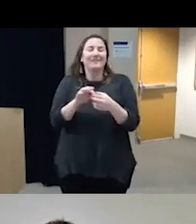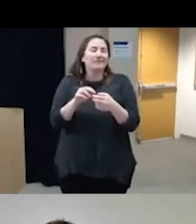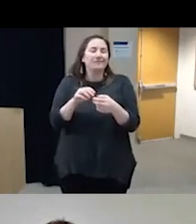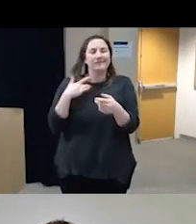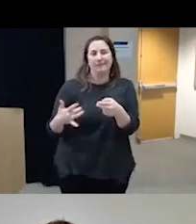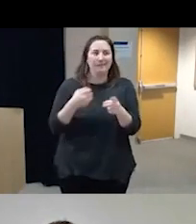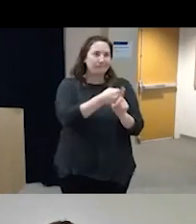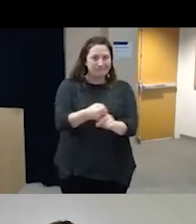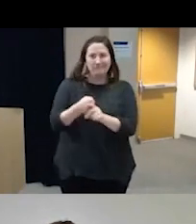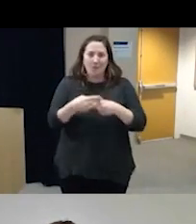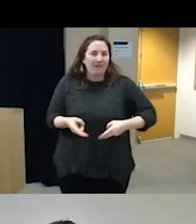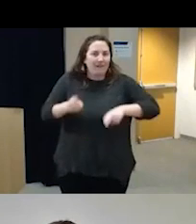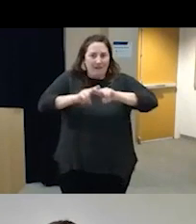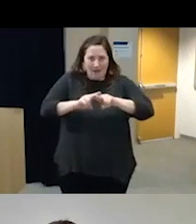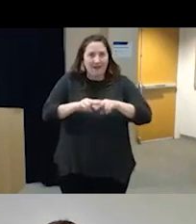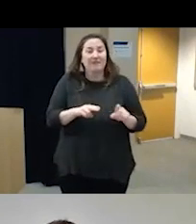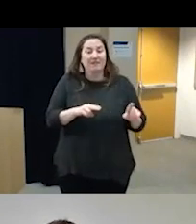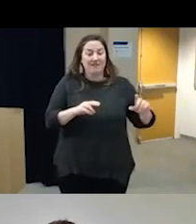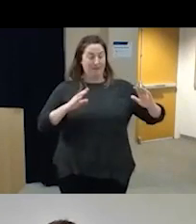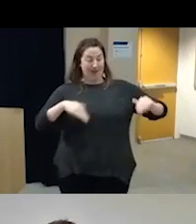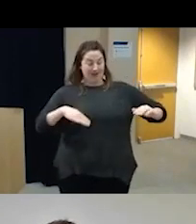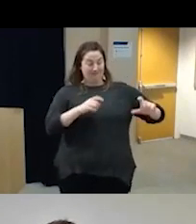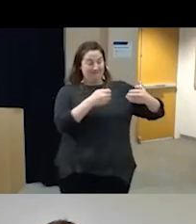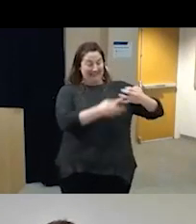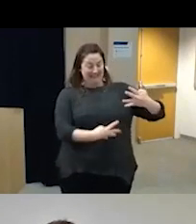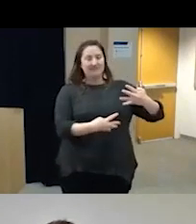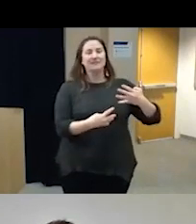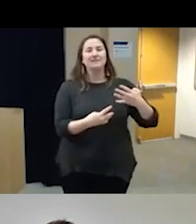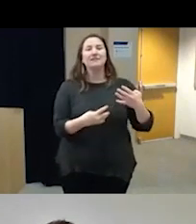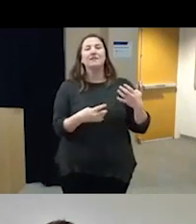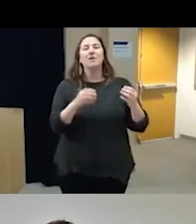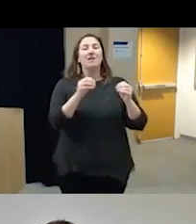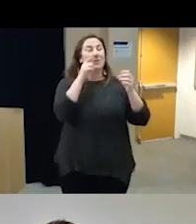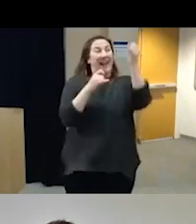So they are the most away from the vertical line, which is Placebo.